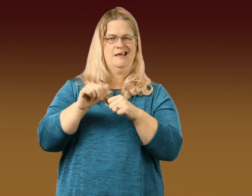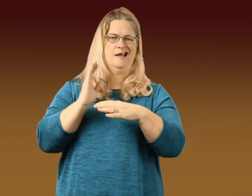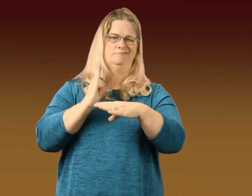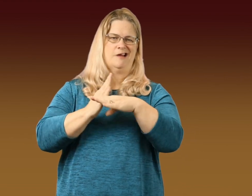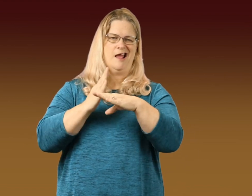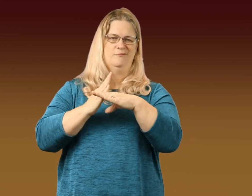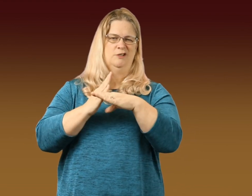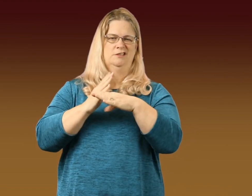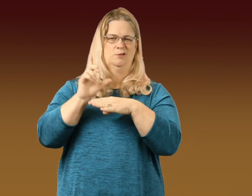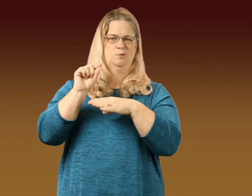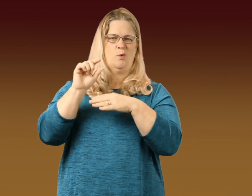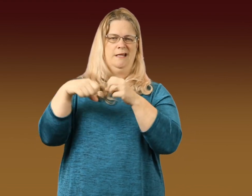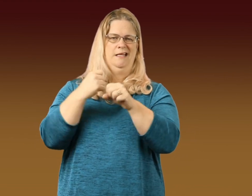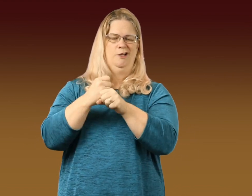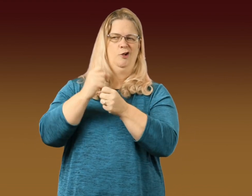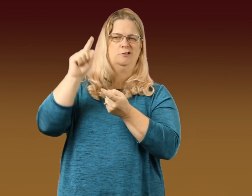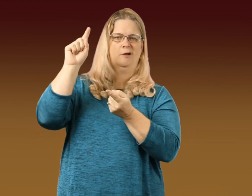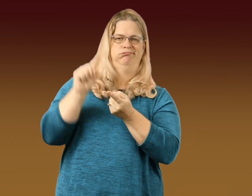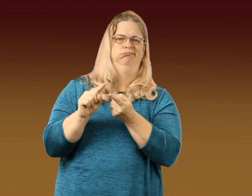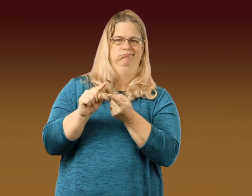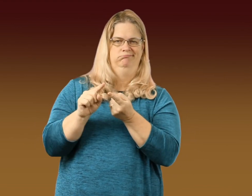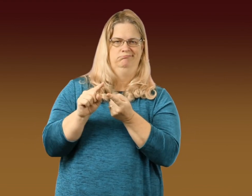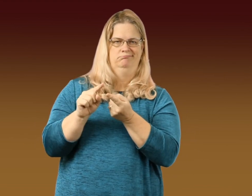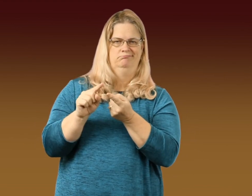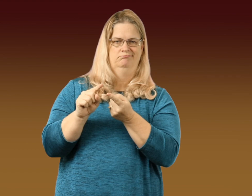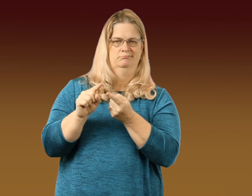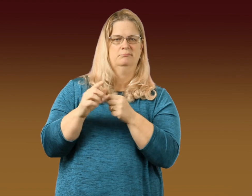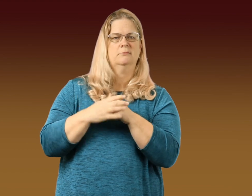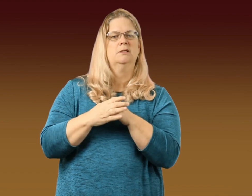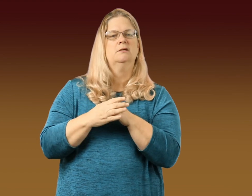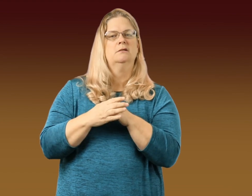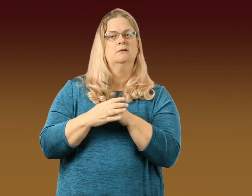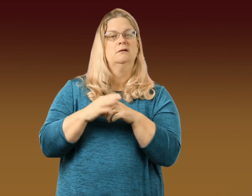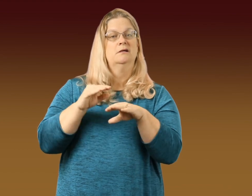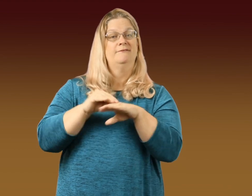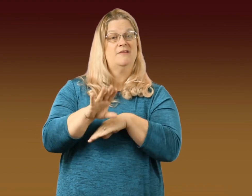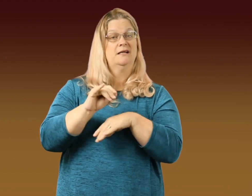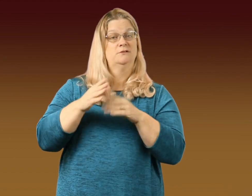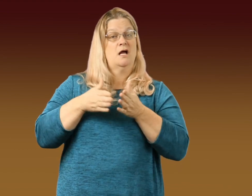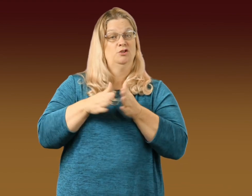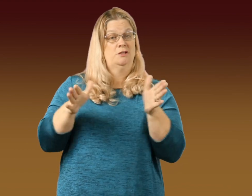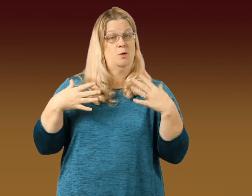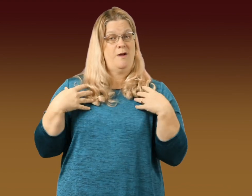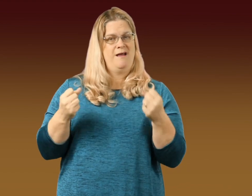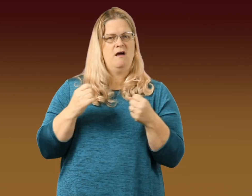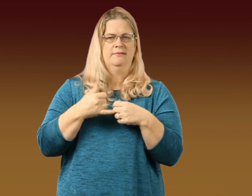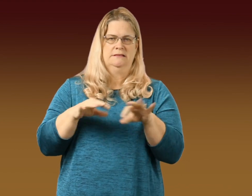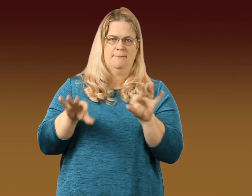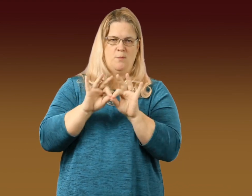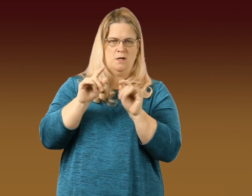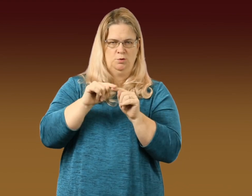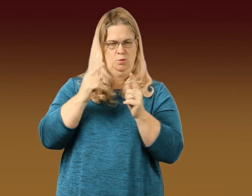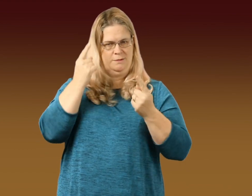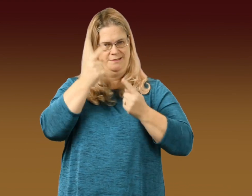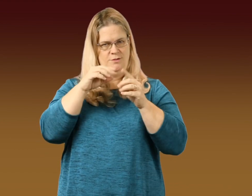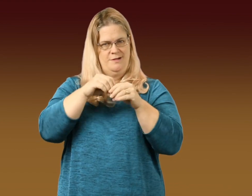that was on average 20 years shorter. The effects on general health is important to consider,